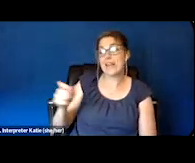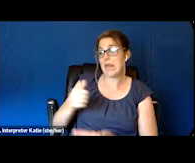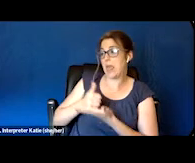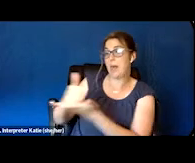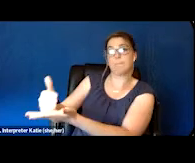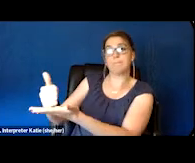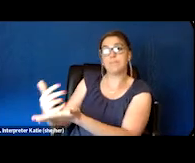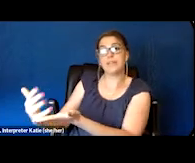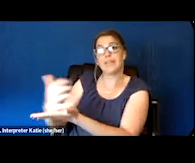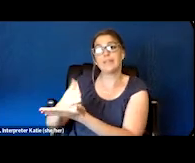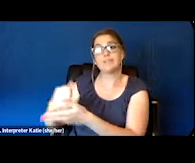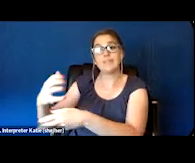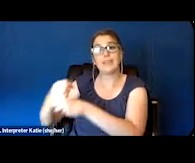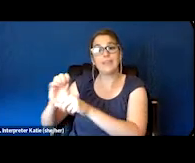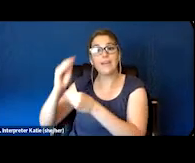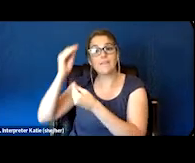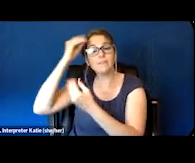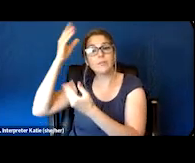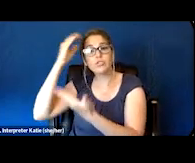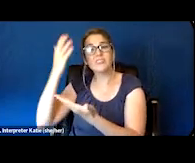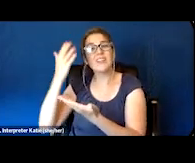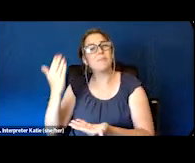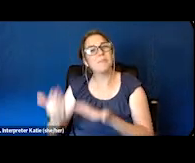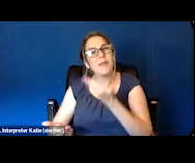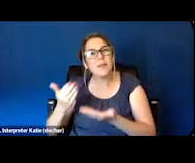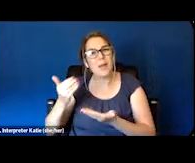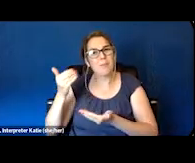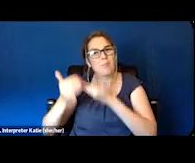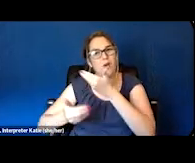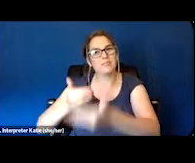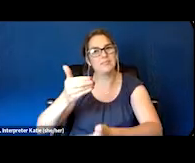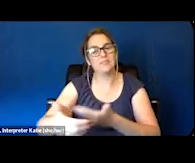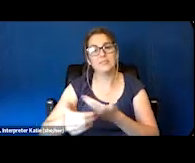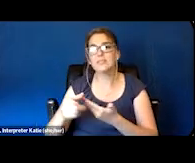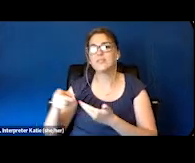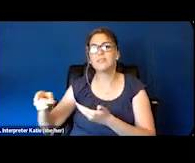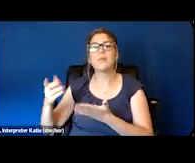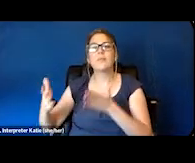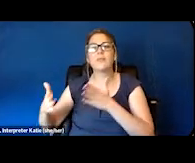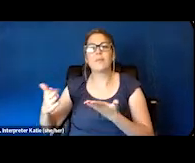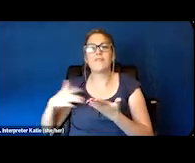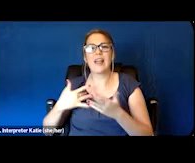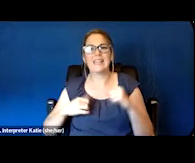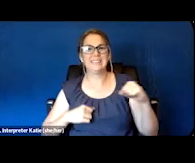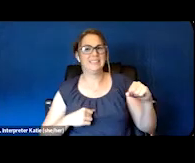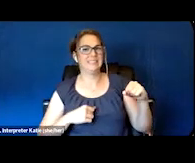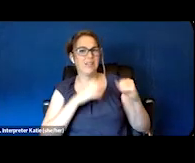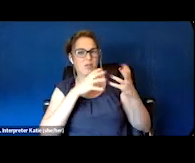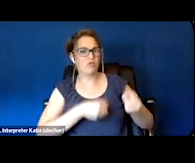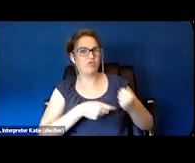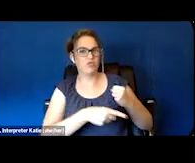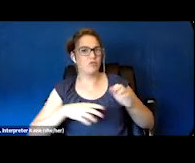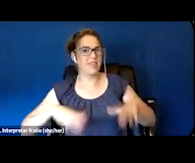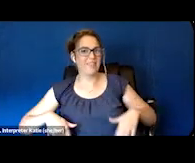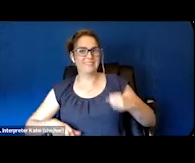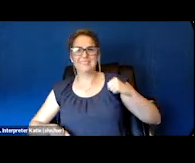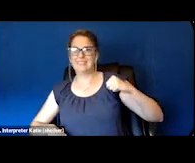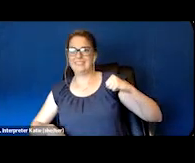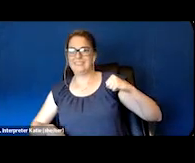that can be a process as well. That's something that, as you're building trust, you'll be able to help with that information process, and of course do no harm.